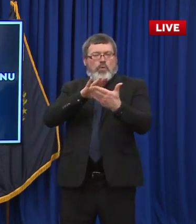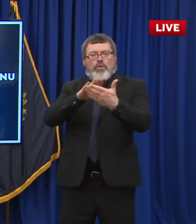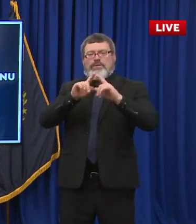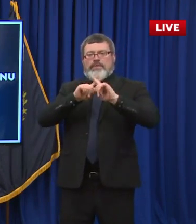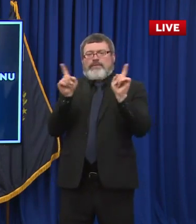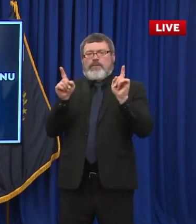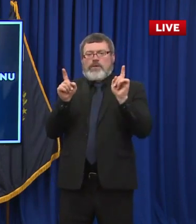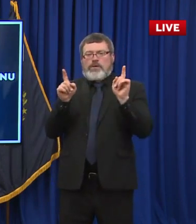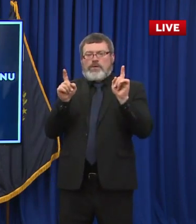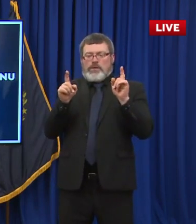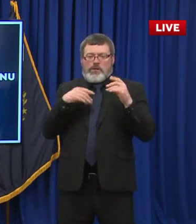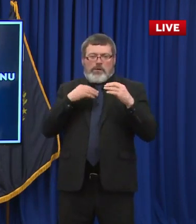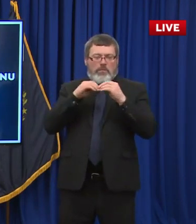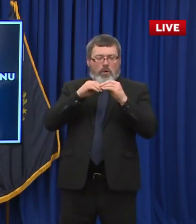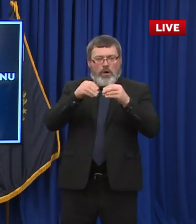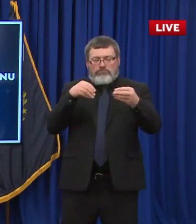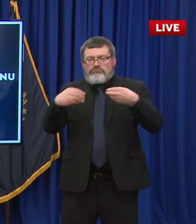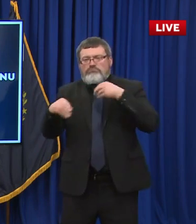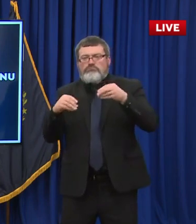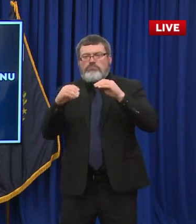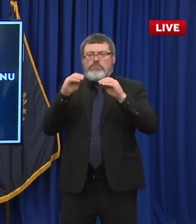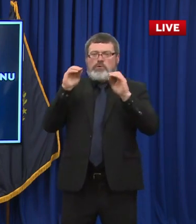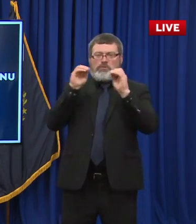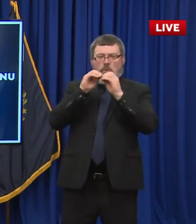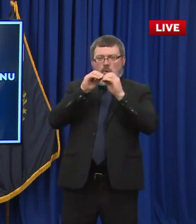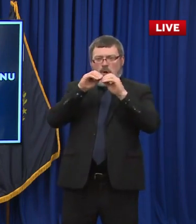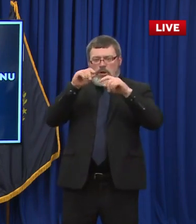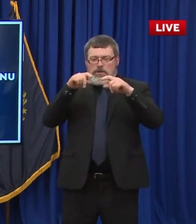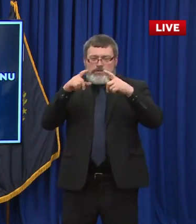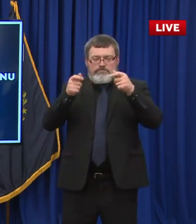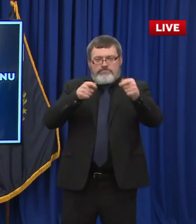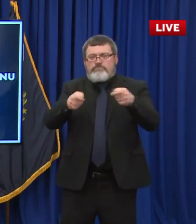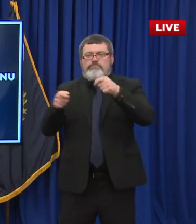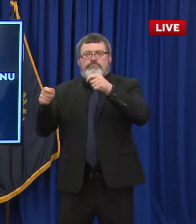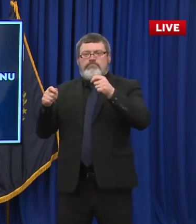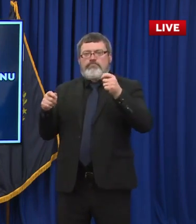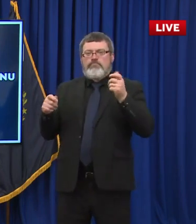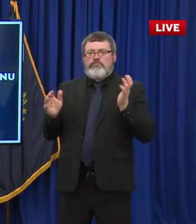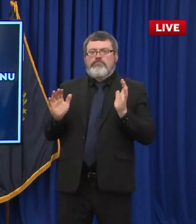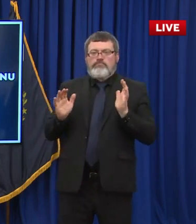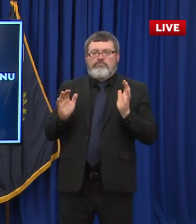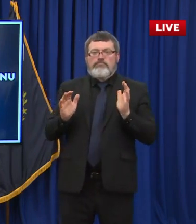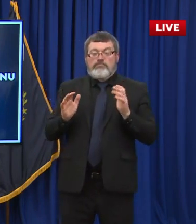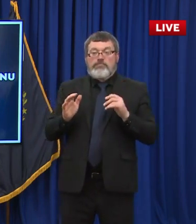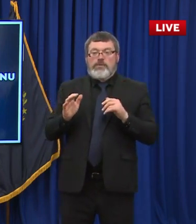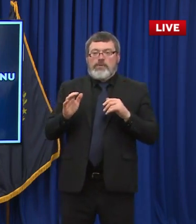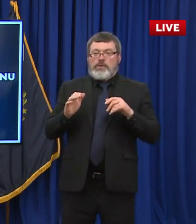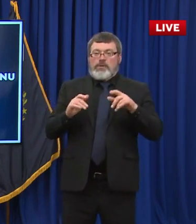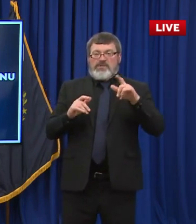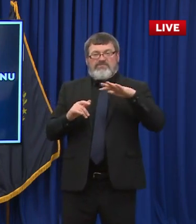WE HAVE MORE RESOURCES AVAILABLE WHETHER IT IS TESTING AND PPE AND GUIDANCE DOCUMENTS.